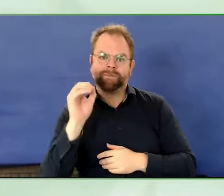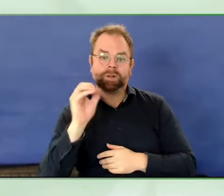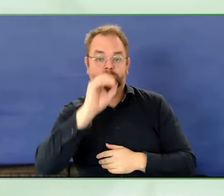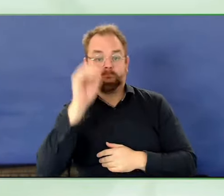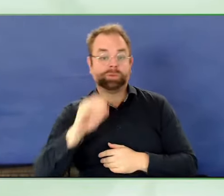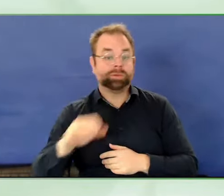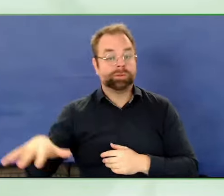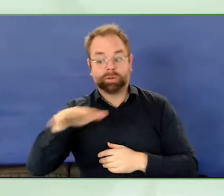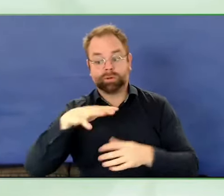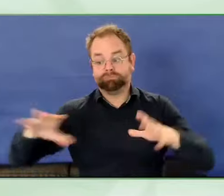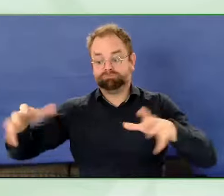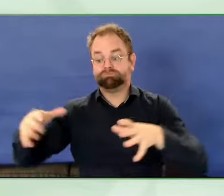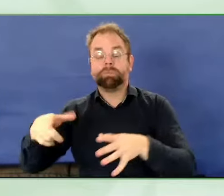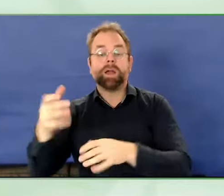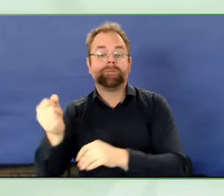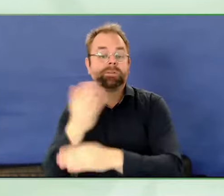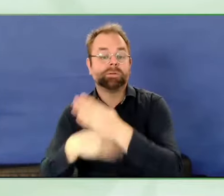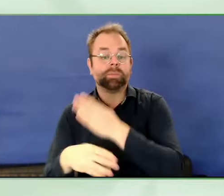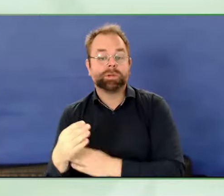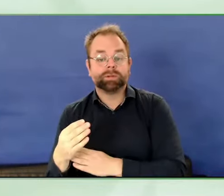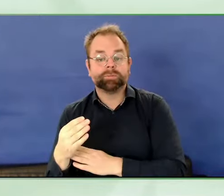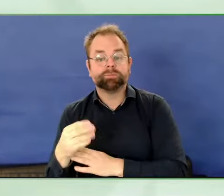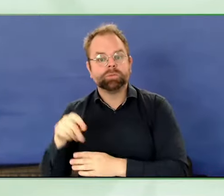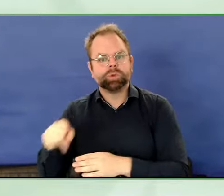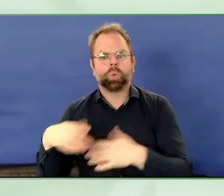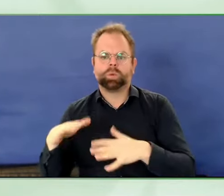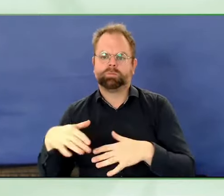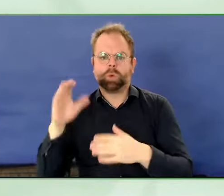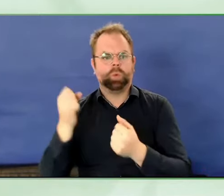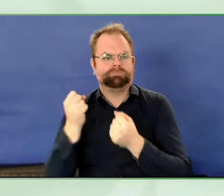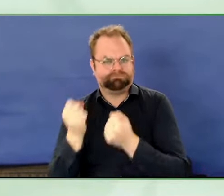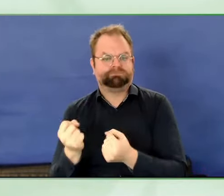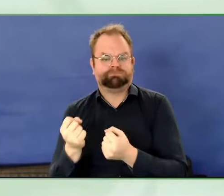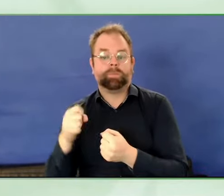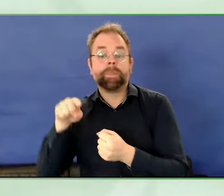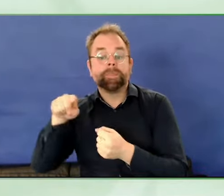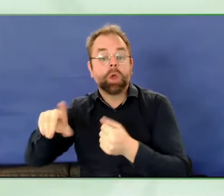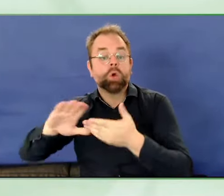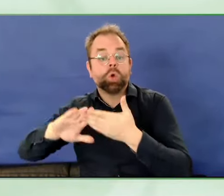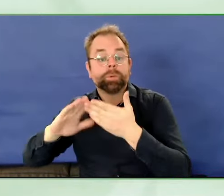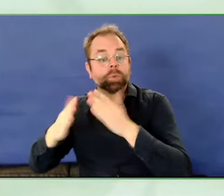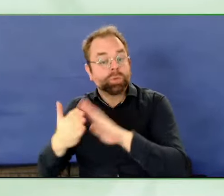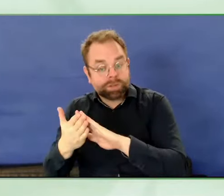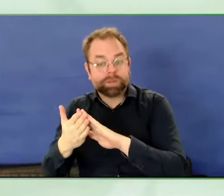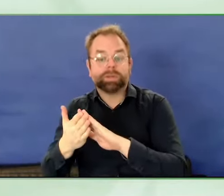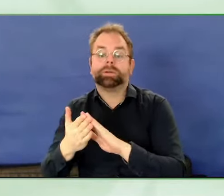we develop our standards we bring input from experts across the country, from across the world in some cases.